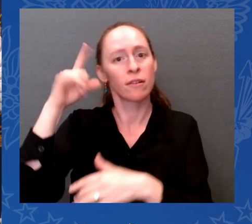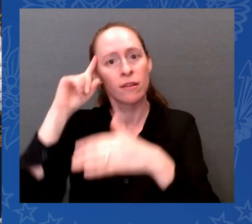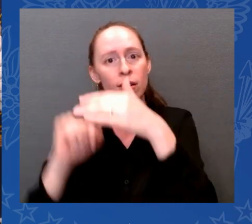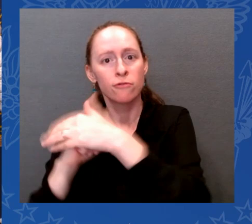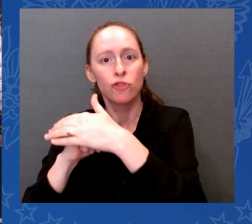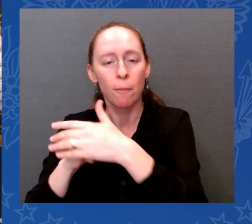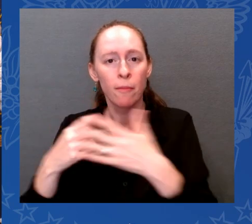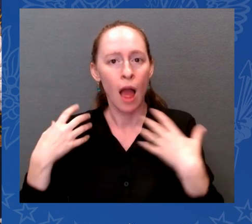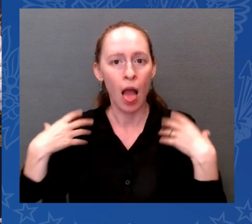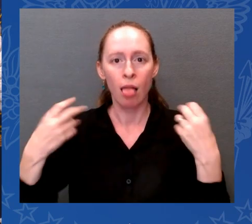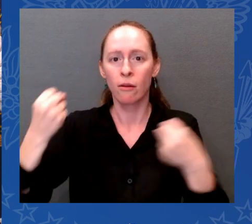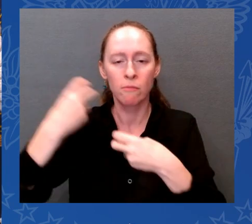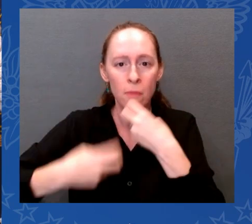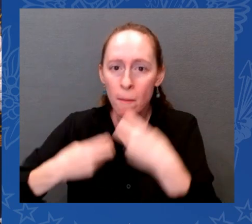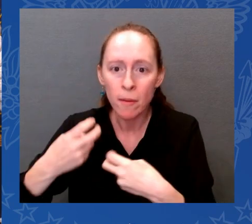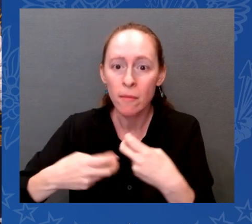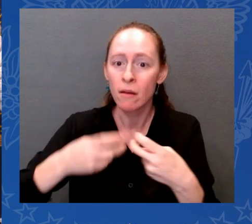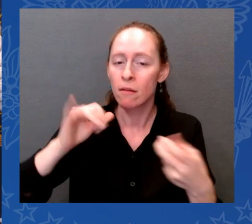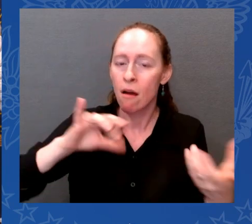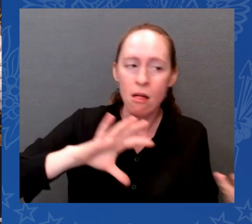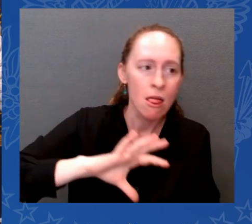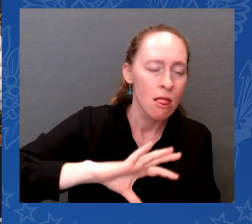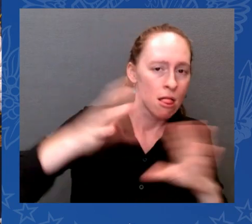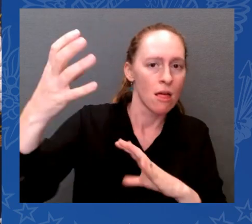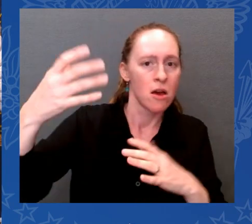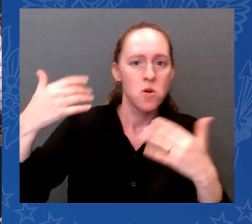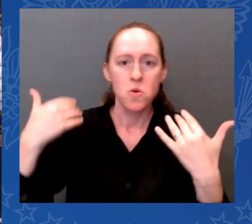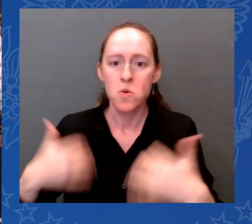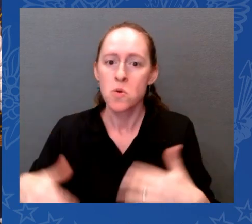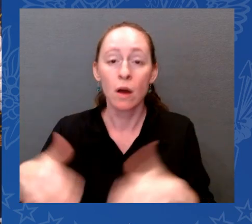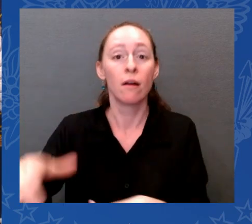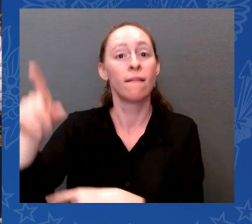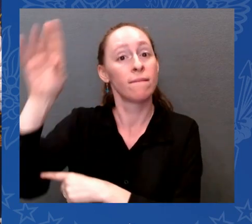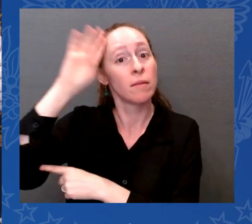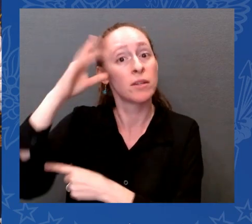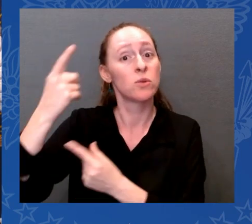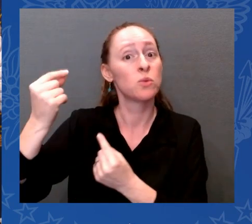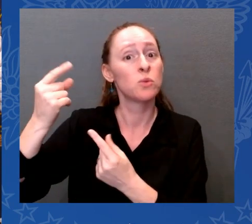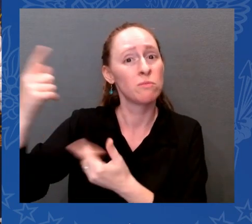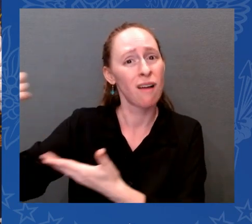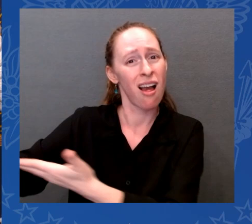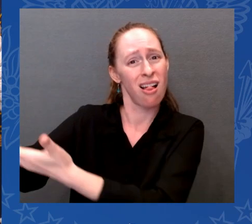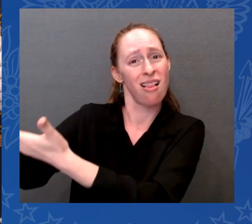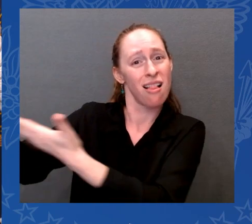And so, I owe you. And so many other Americans owe you as well, so many families.